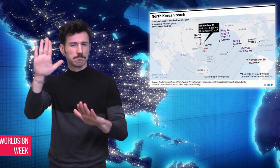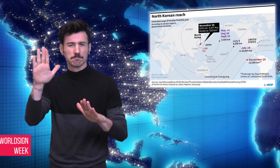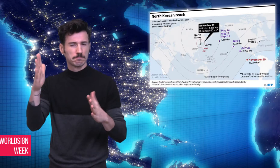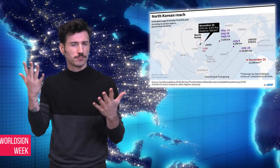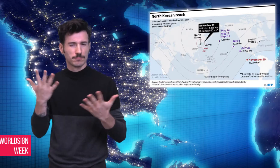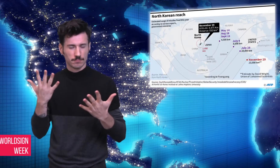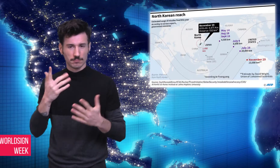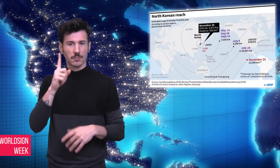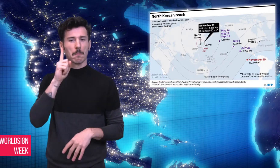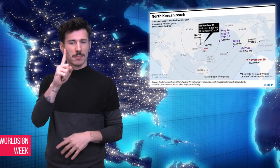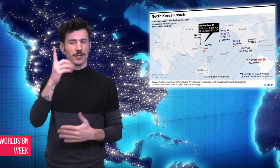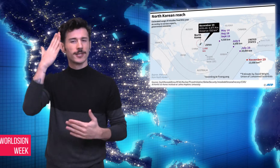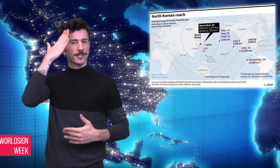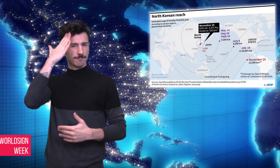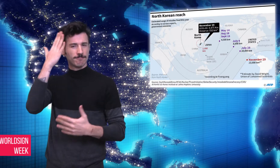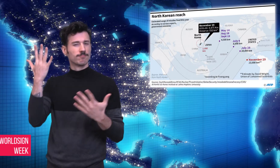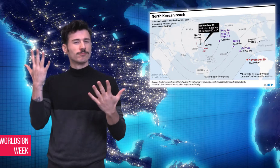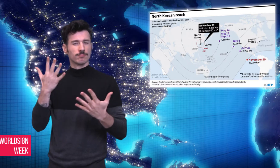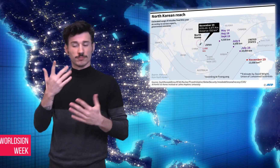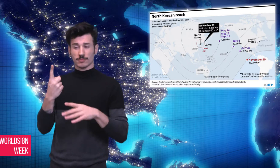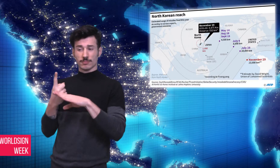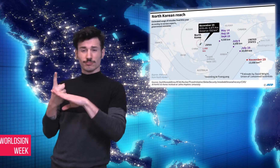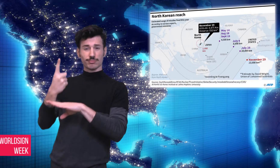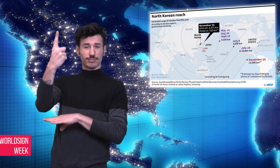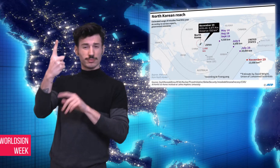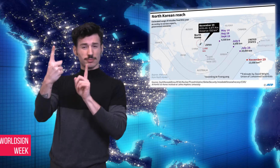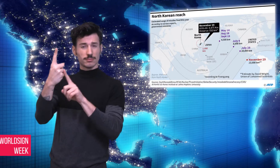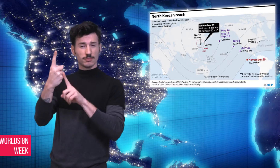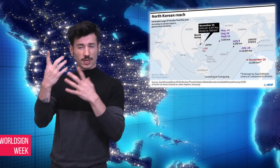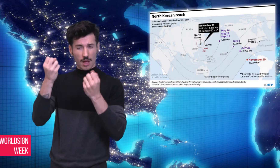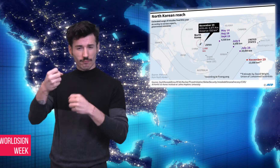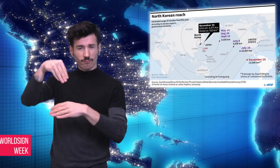been developing intercontinental ballistic